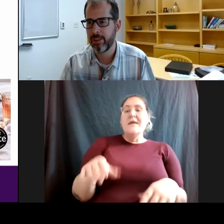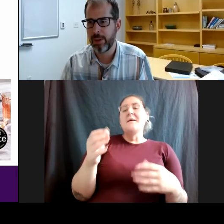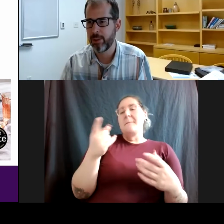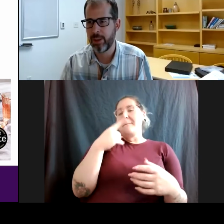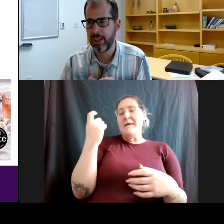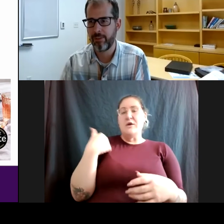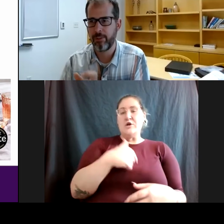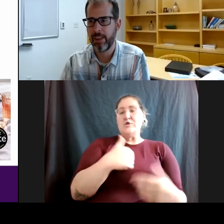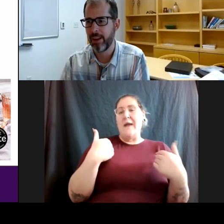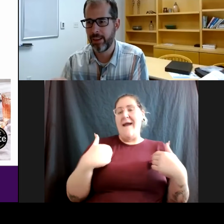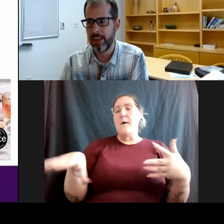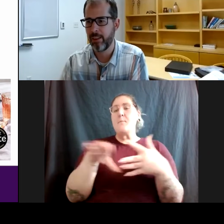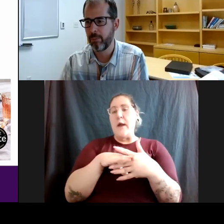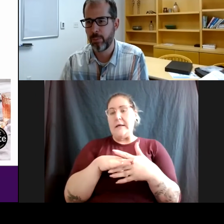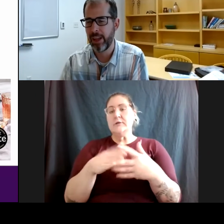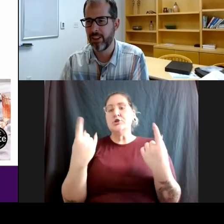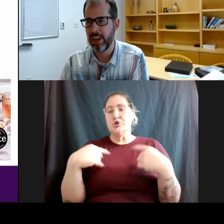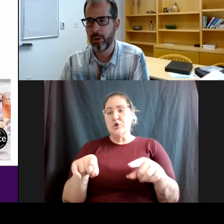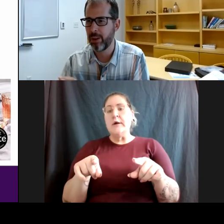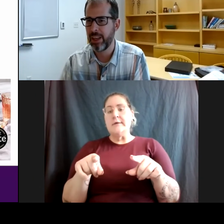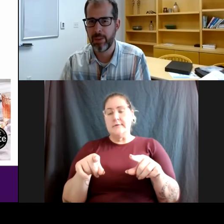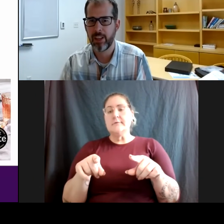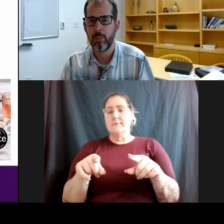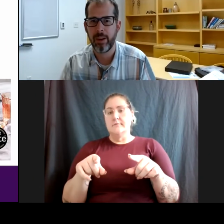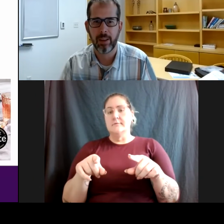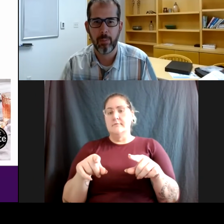might give you some time to find that, you could put it in chat, we will keep this open